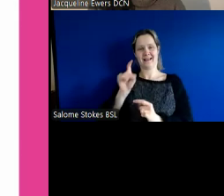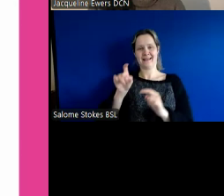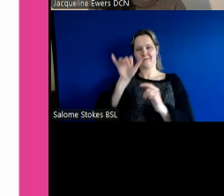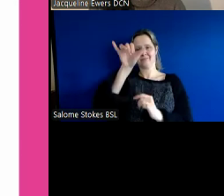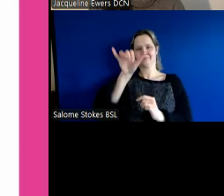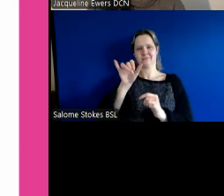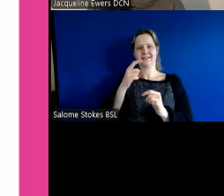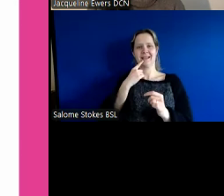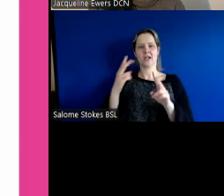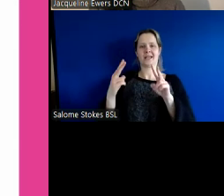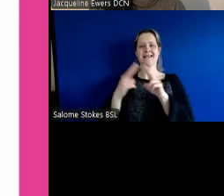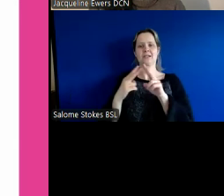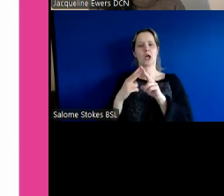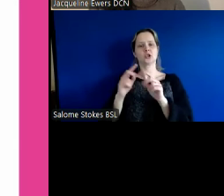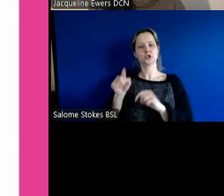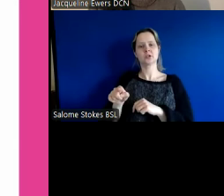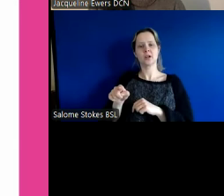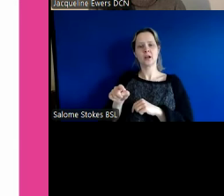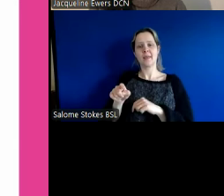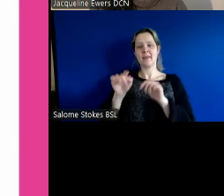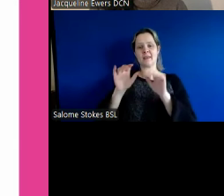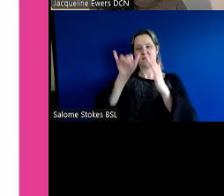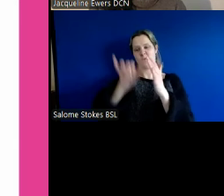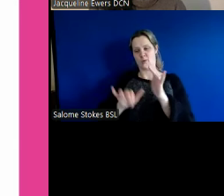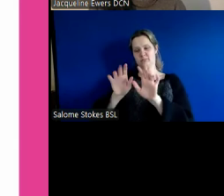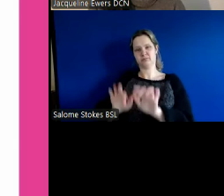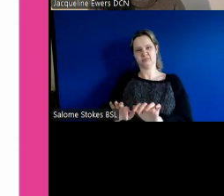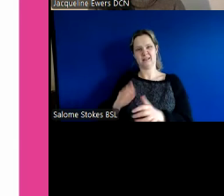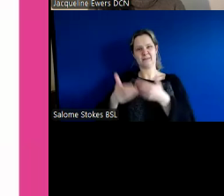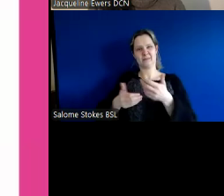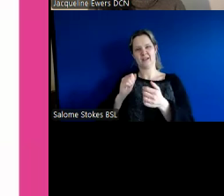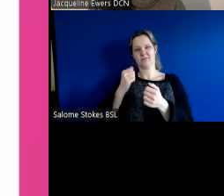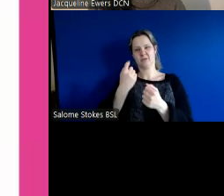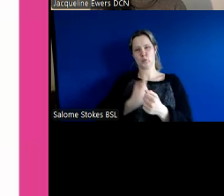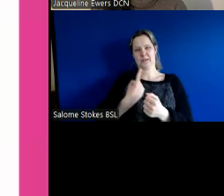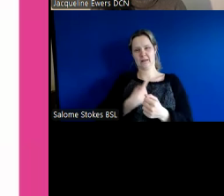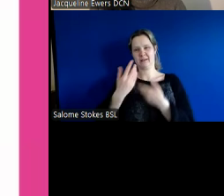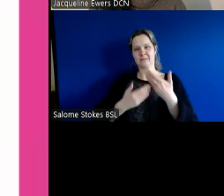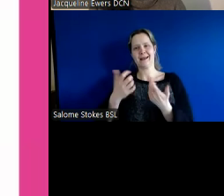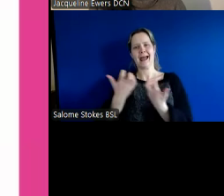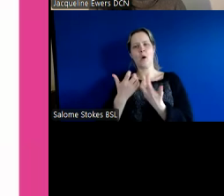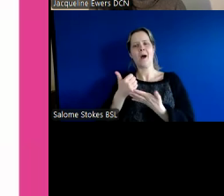So that you tell us a little bit about yourself and what you're looking to talk about in the one-to-one.